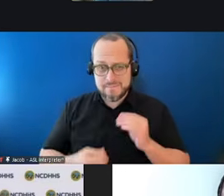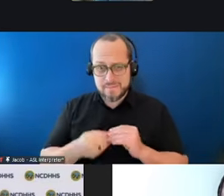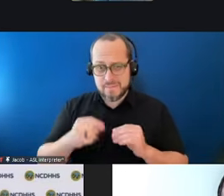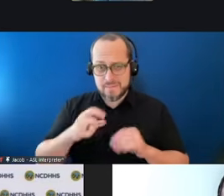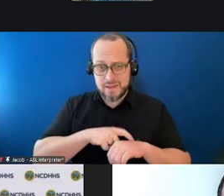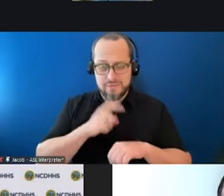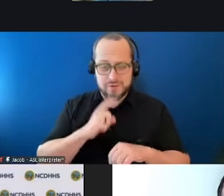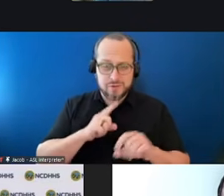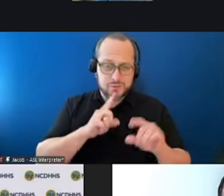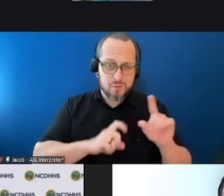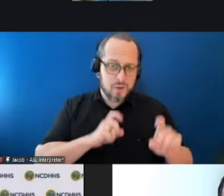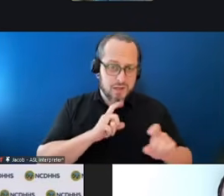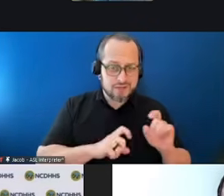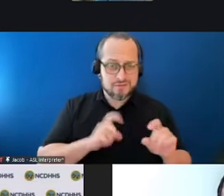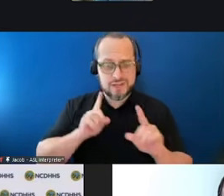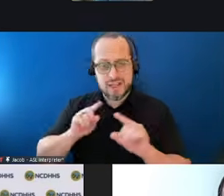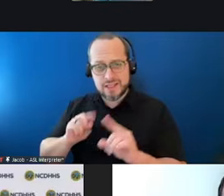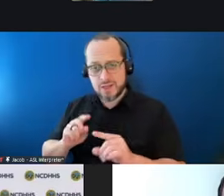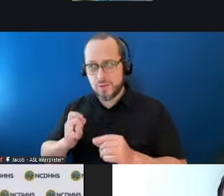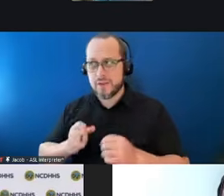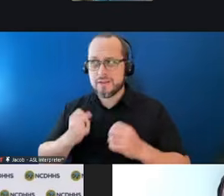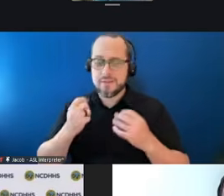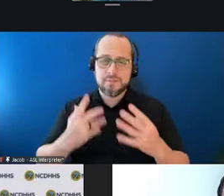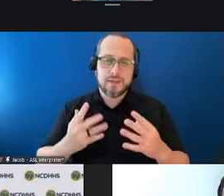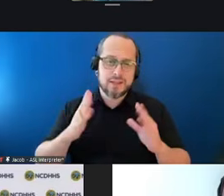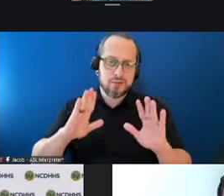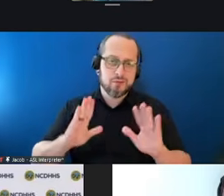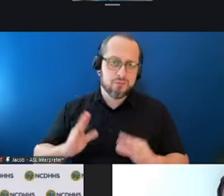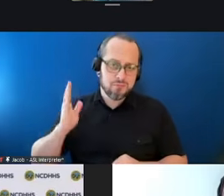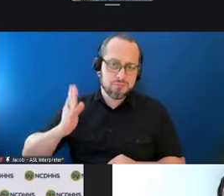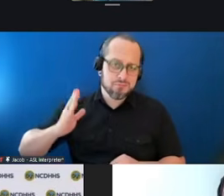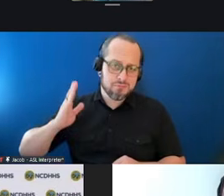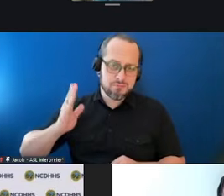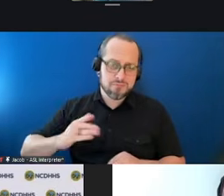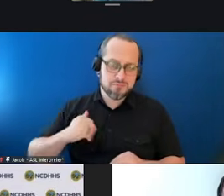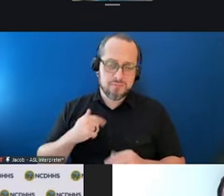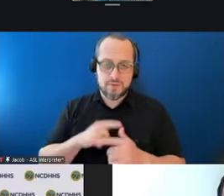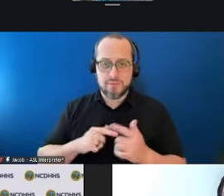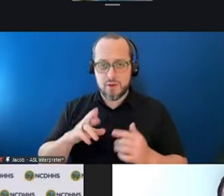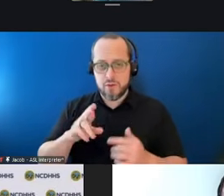We had such great presentations from the roots hubs but just want to thank everyone for joining